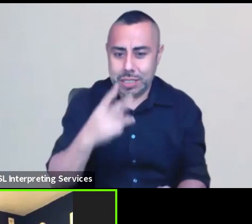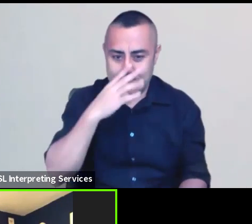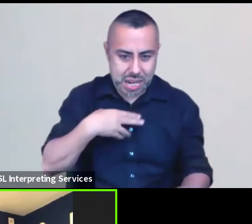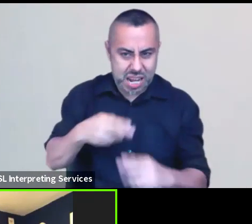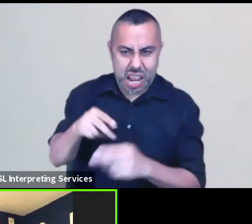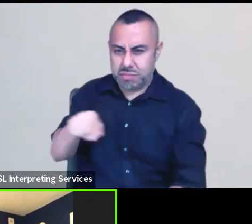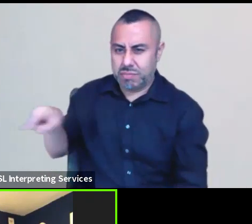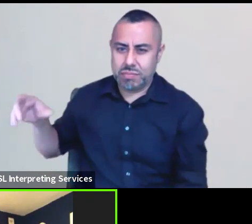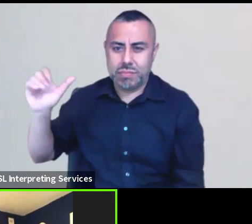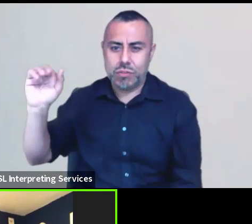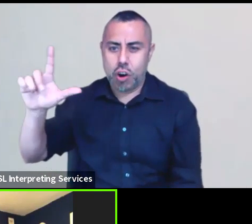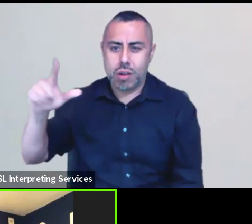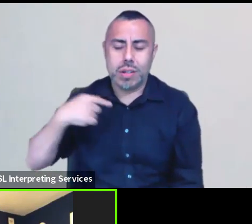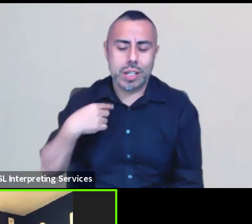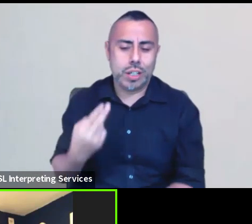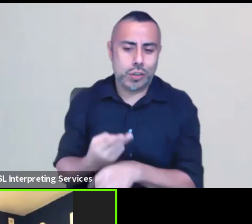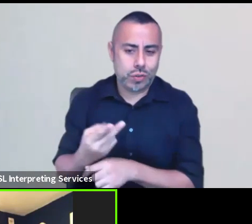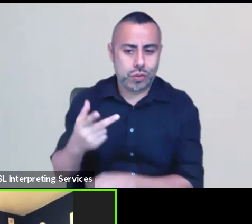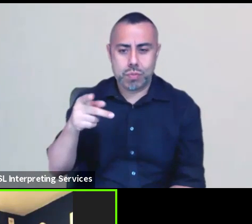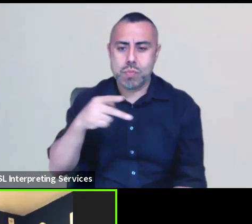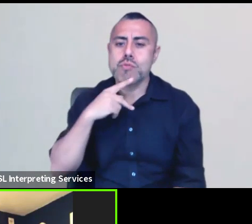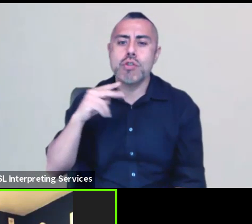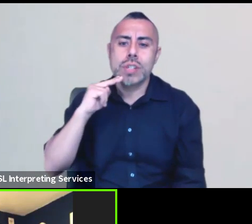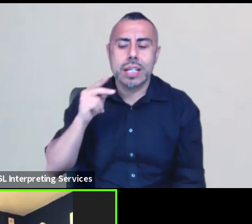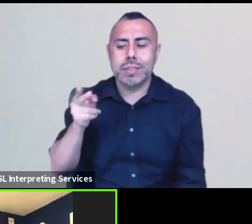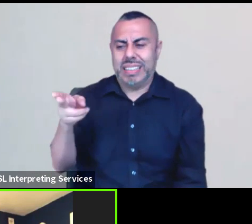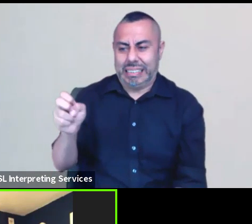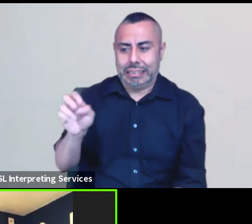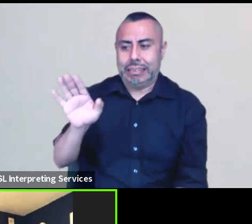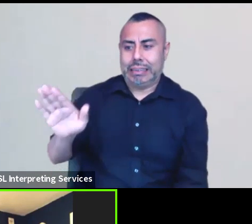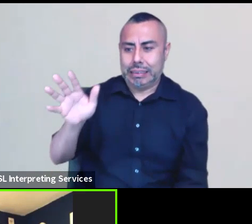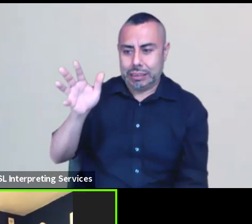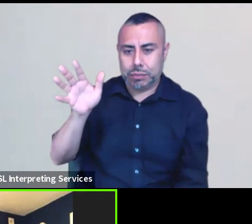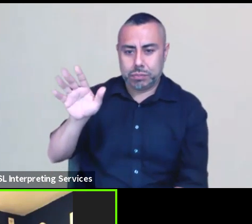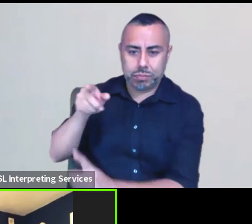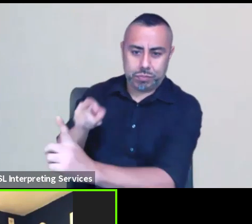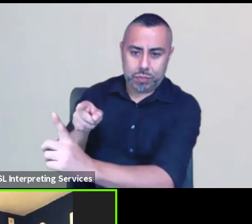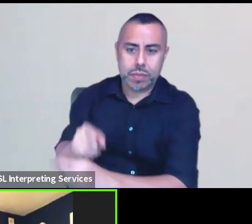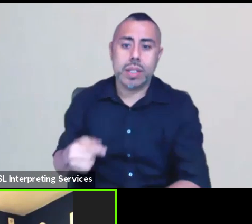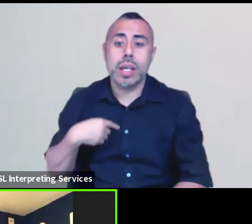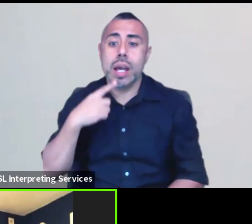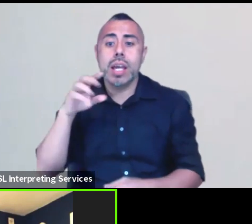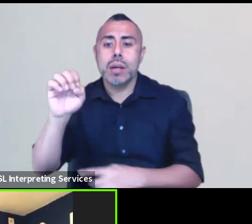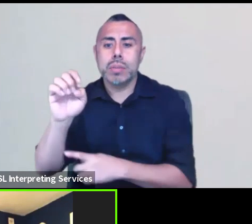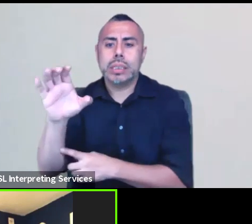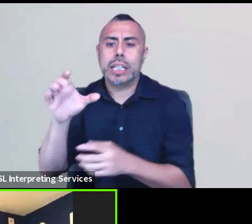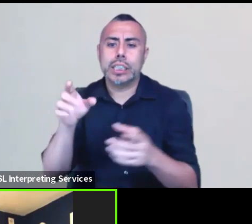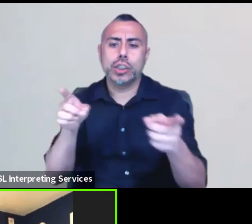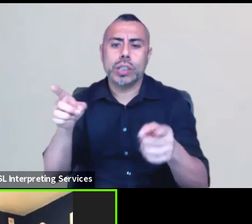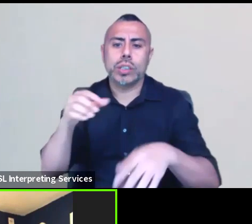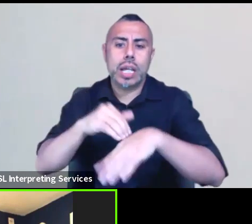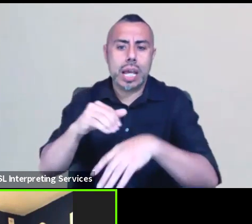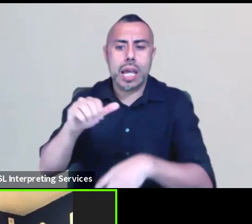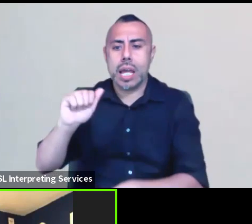I'm associate director at Springboard for the Arts and Springboard is an artist-led community and economic development organization